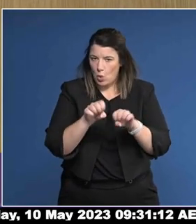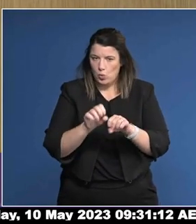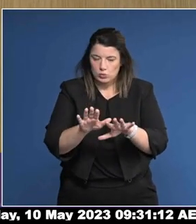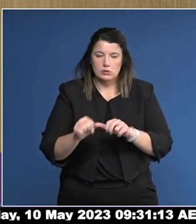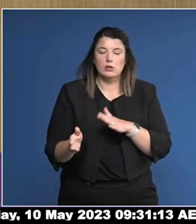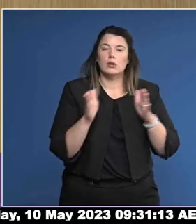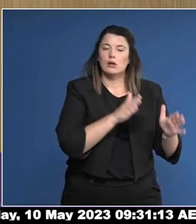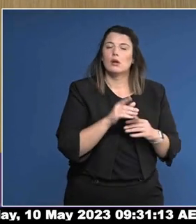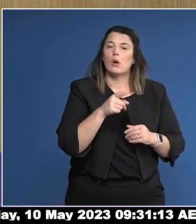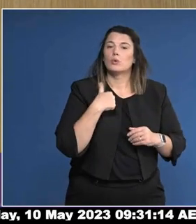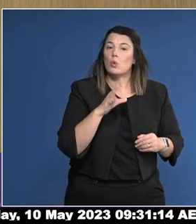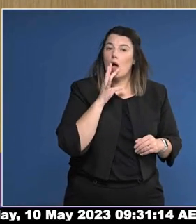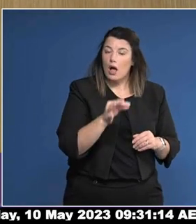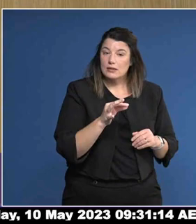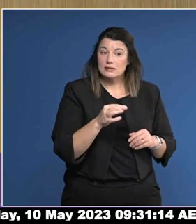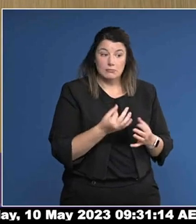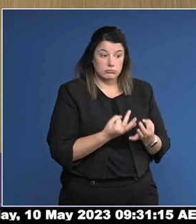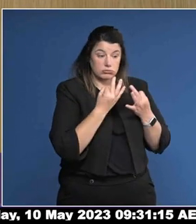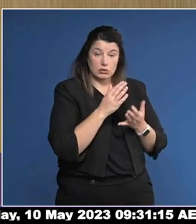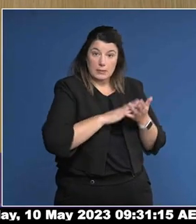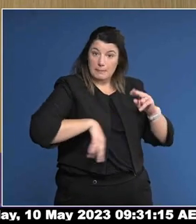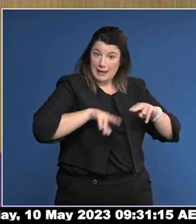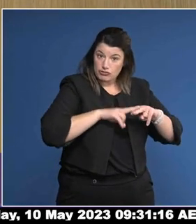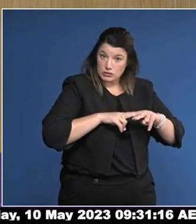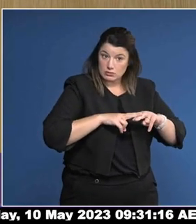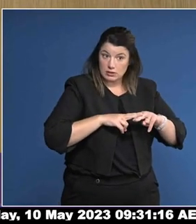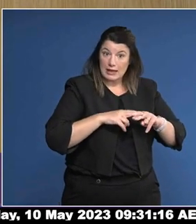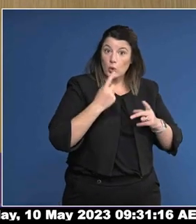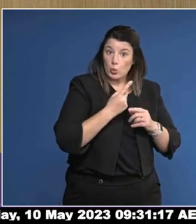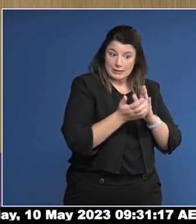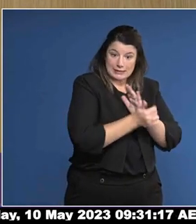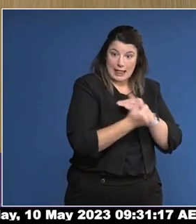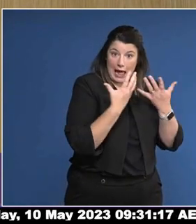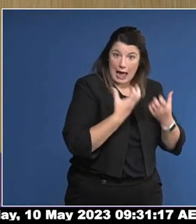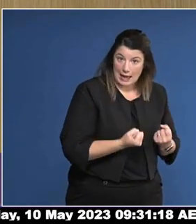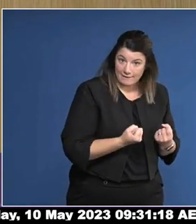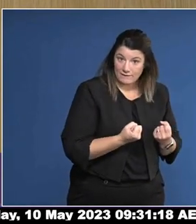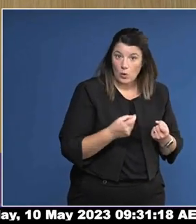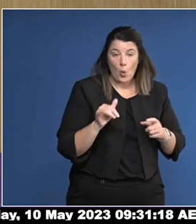"... does not have a parent able and willing to protect from harm."